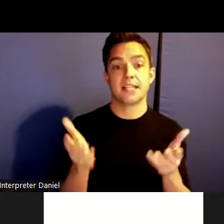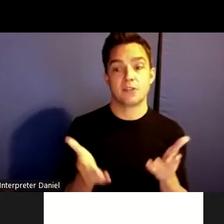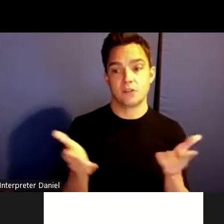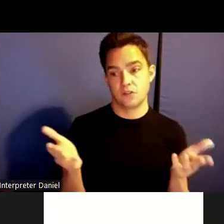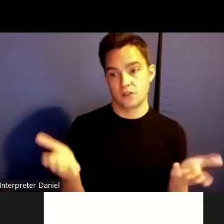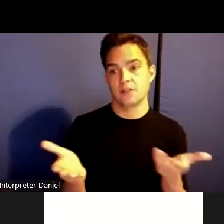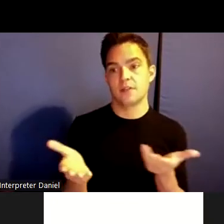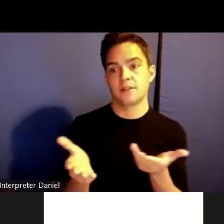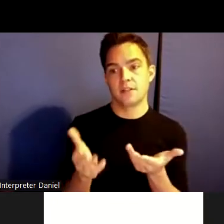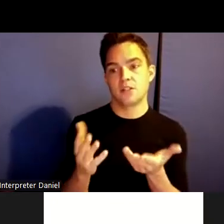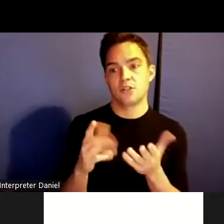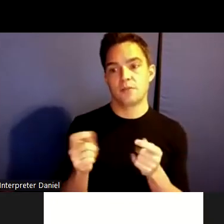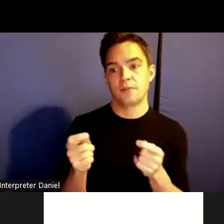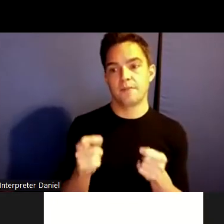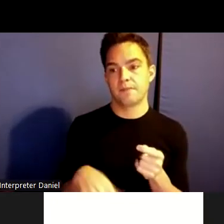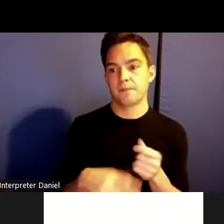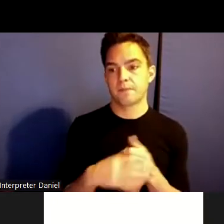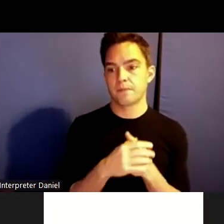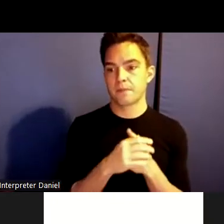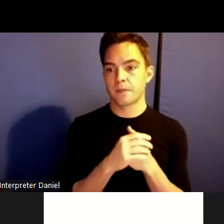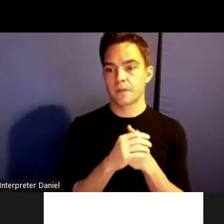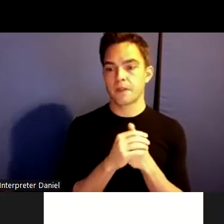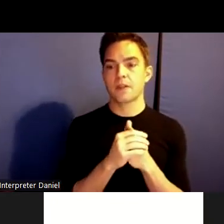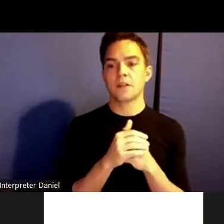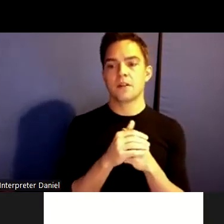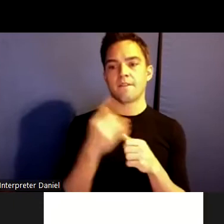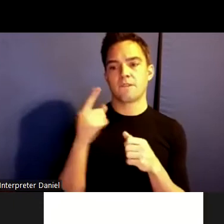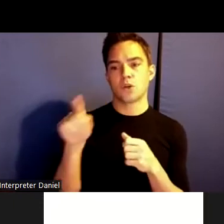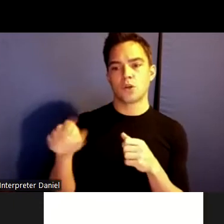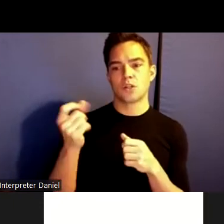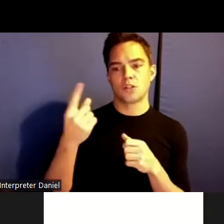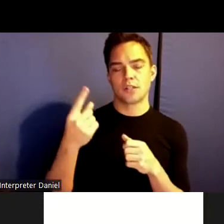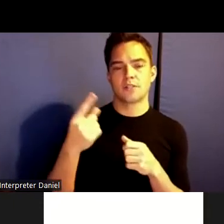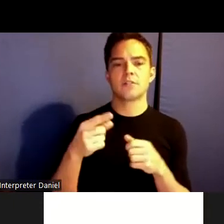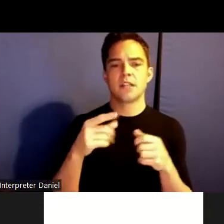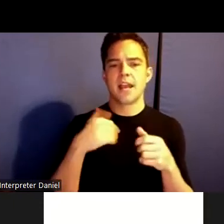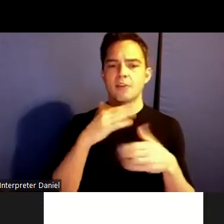to to do it. And for her to understand. It had all the definitions and the medical